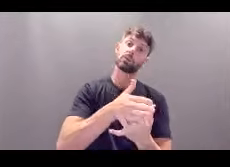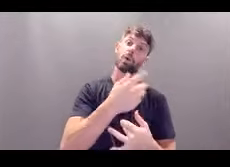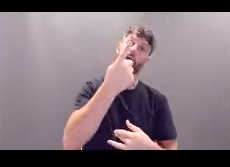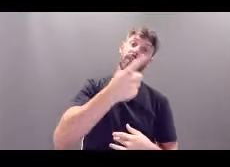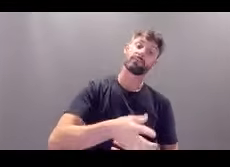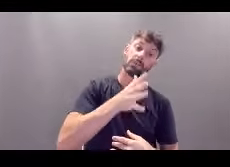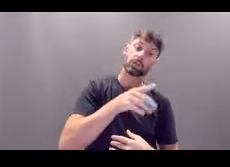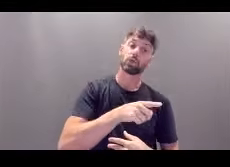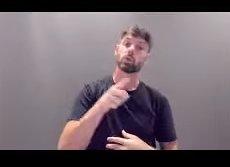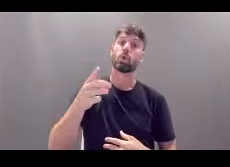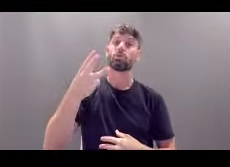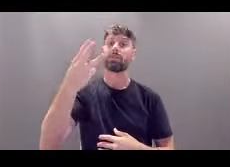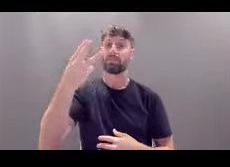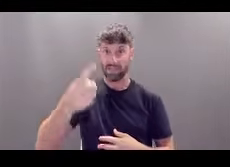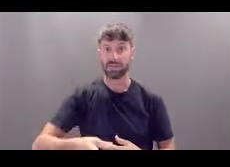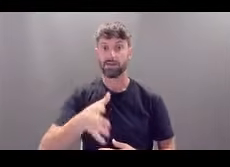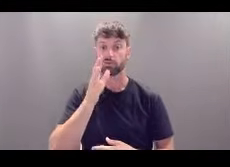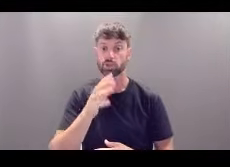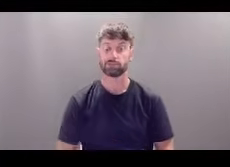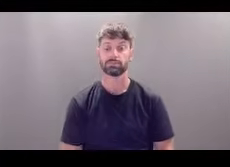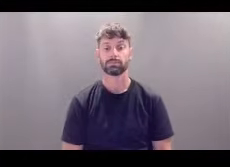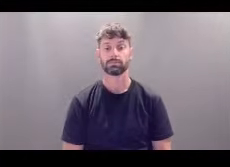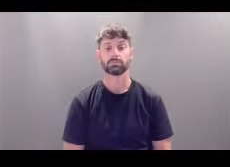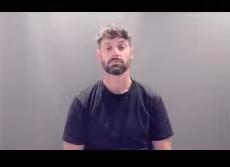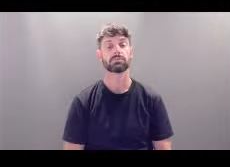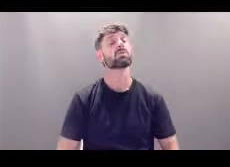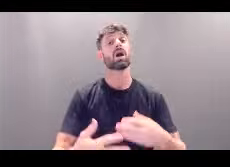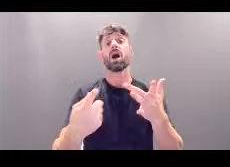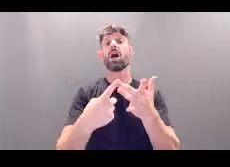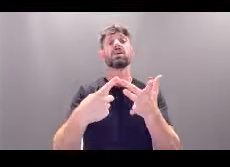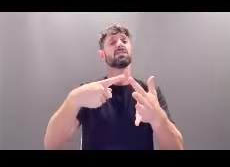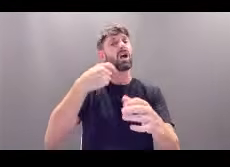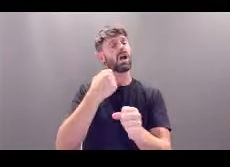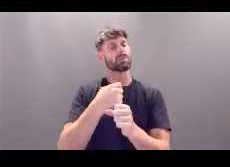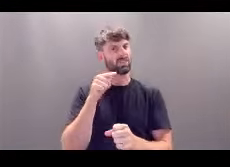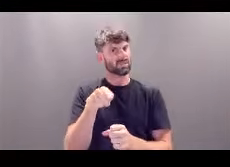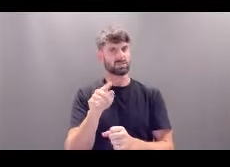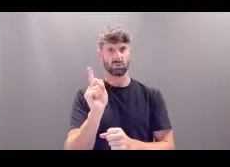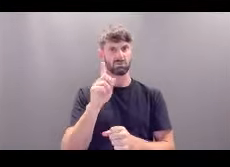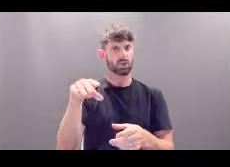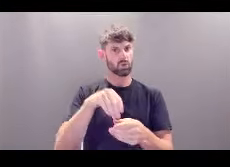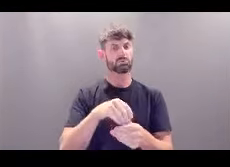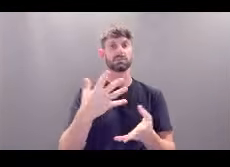Other examples of mid cost items, a standing hoist,